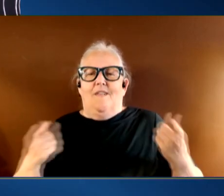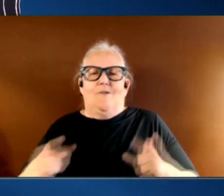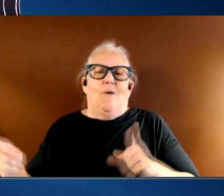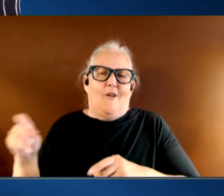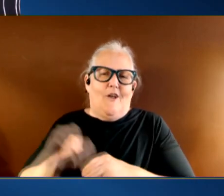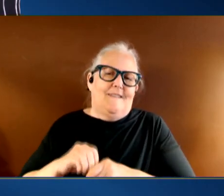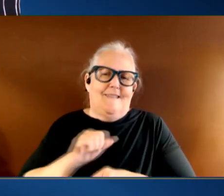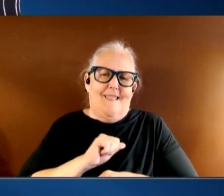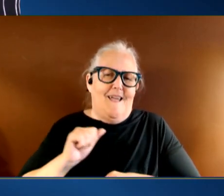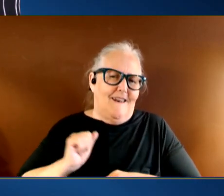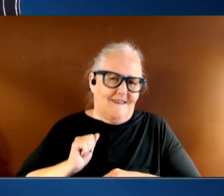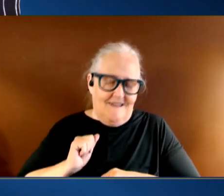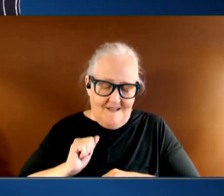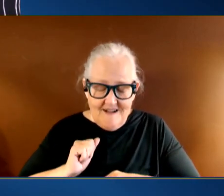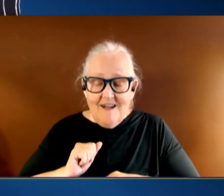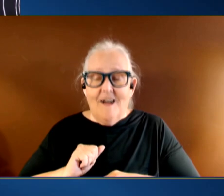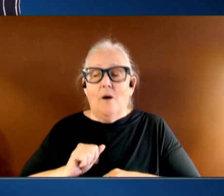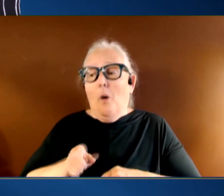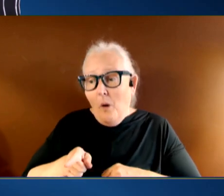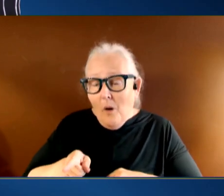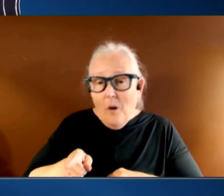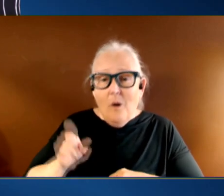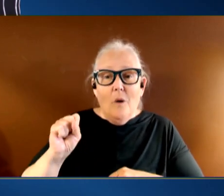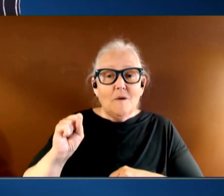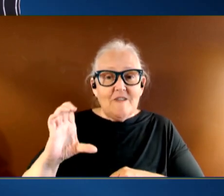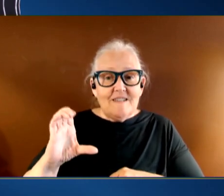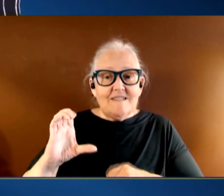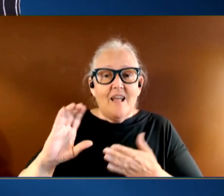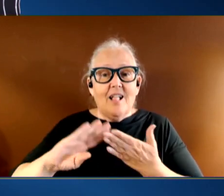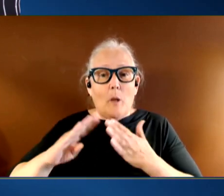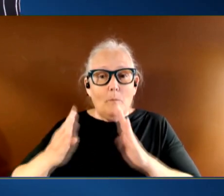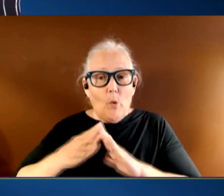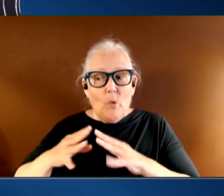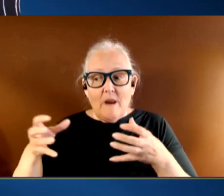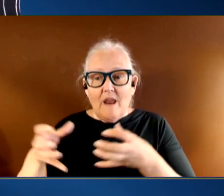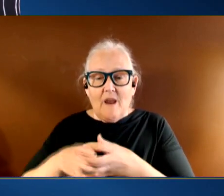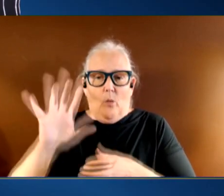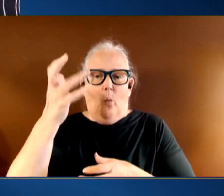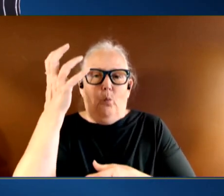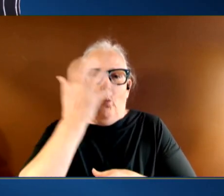I really found was their sickle cell community out there is amazing. And they have, you know, sickle